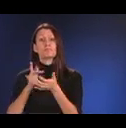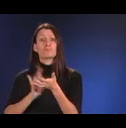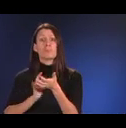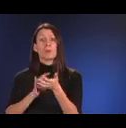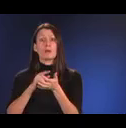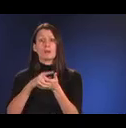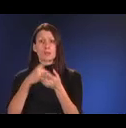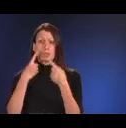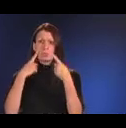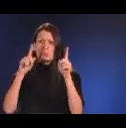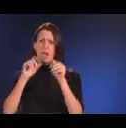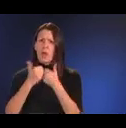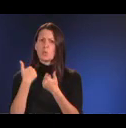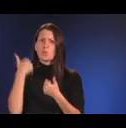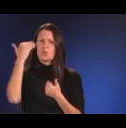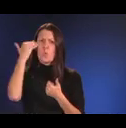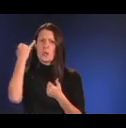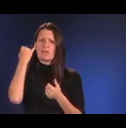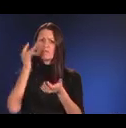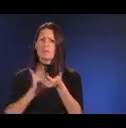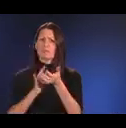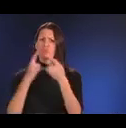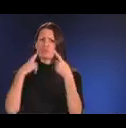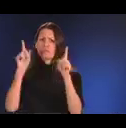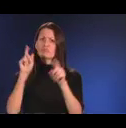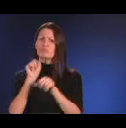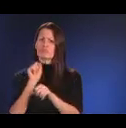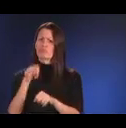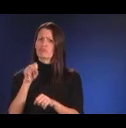How will I know if the medicine is working for me?